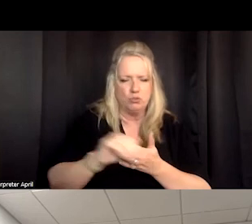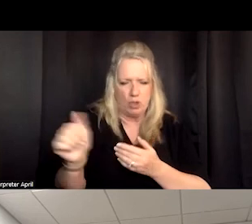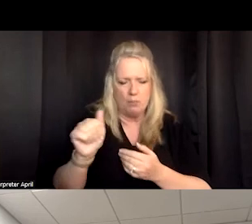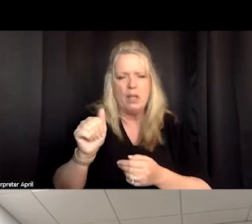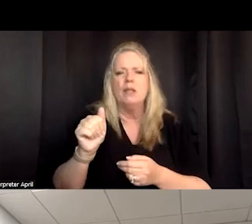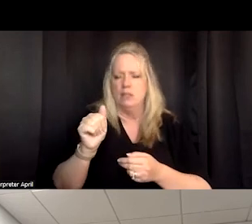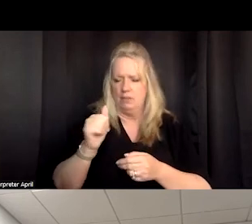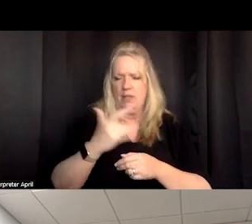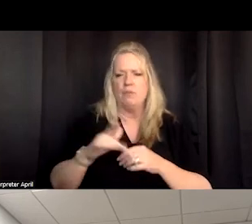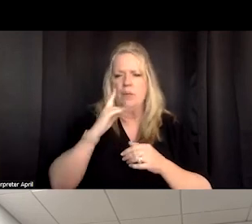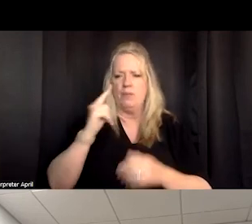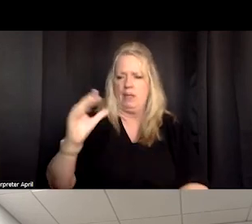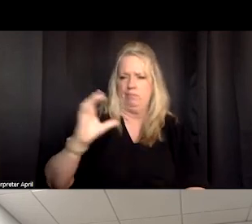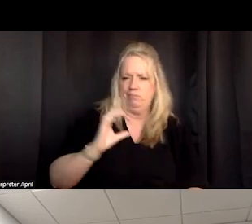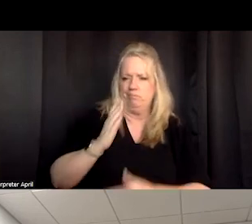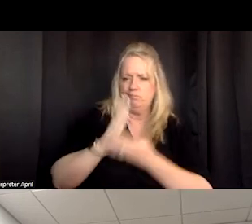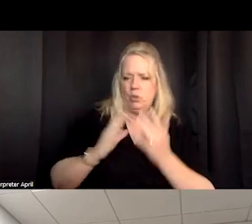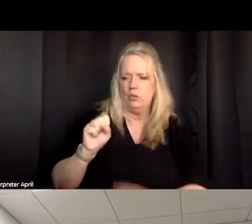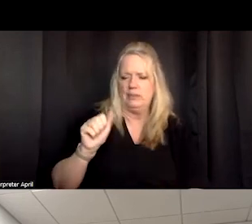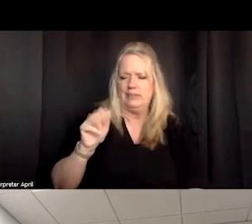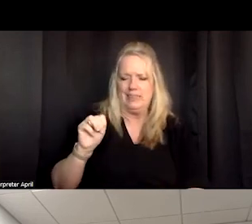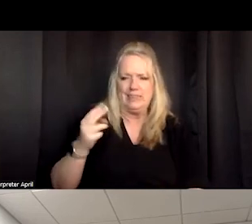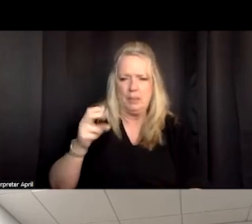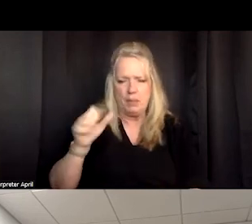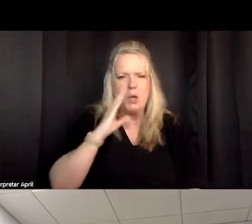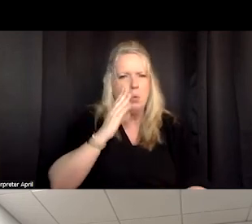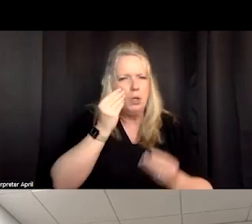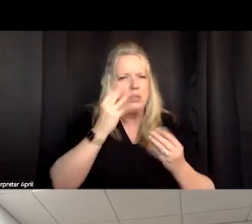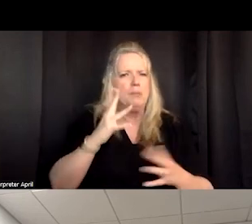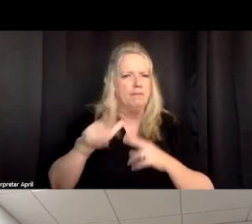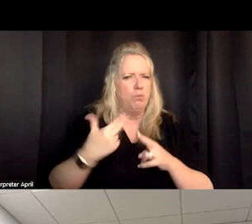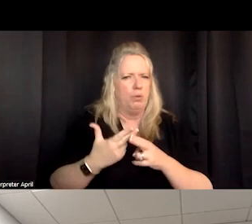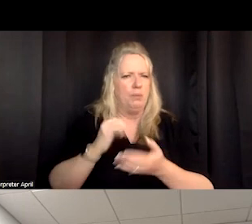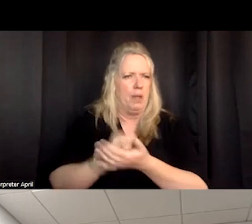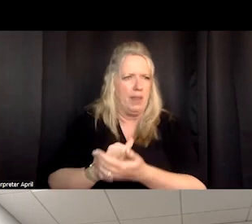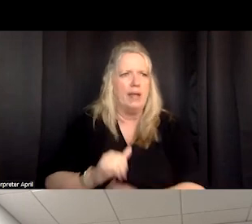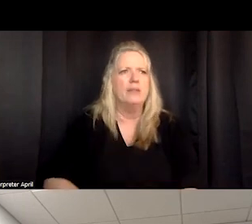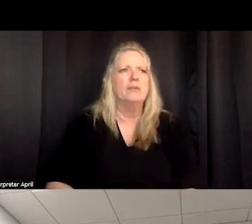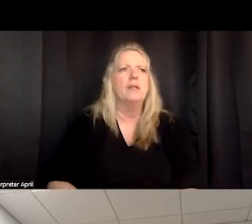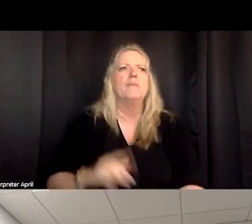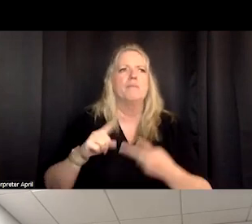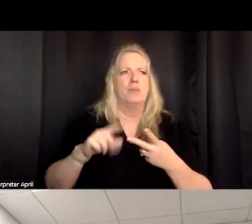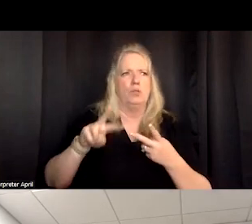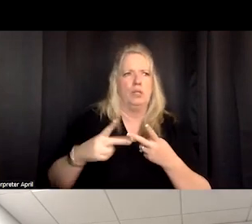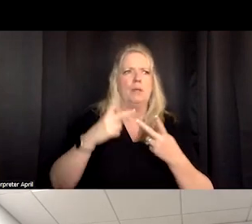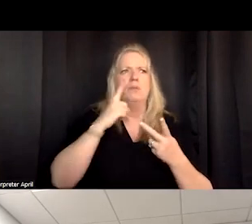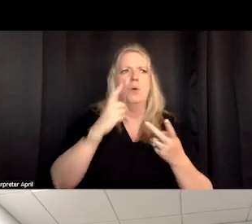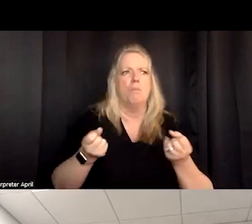CAME TO SAMHSA, PART OF OMNIBUS, KEEP YOU INFORMED ABOUT THAT. SECONDLY, MULTIPLE THREADS, 988/911,